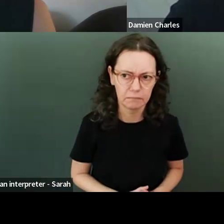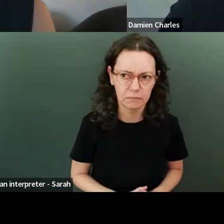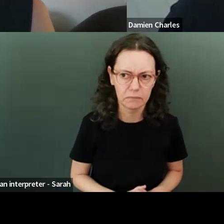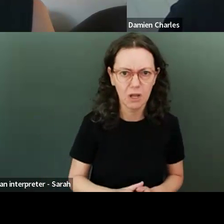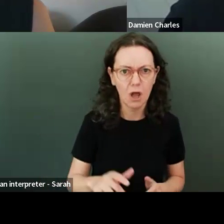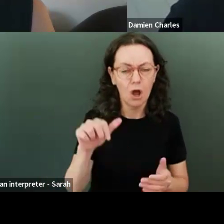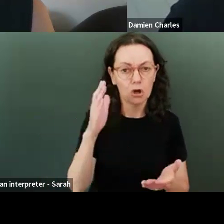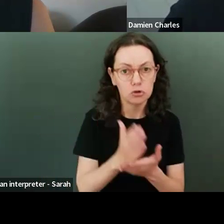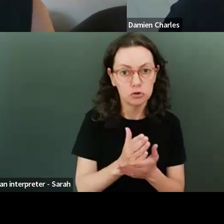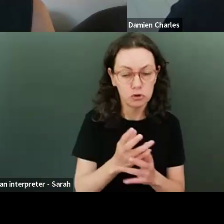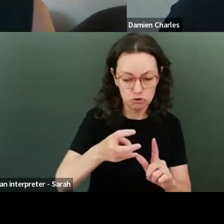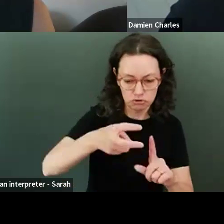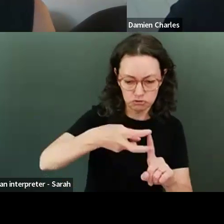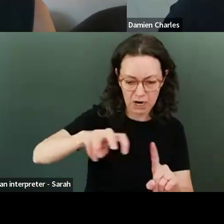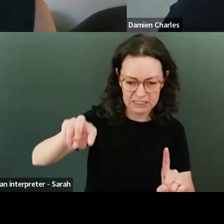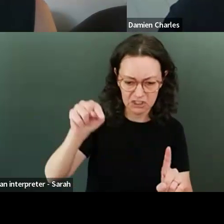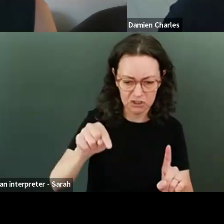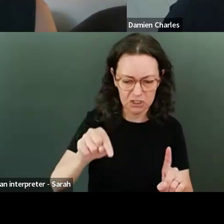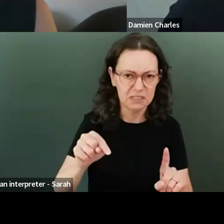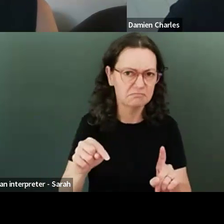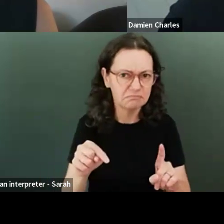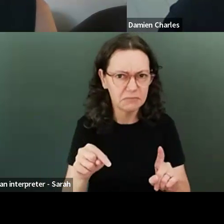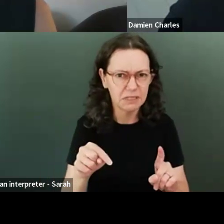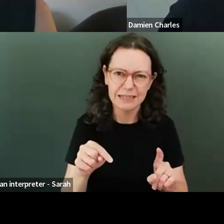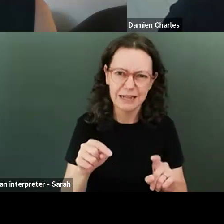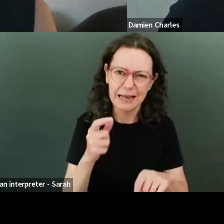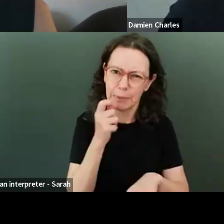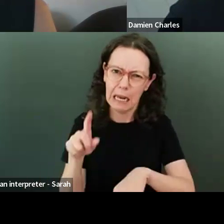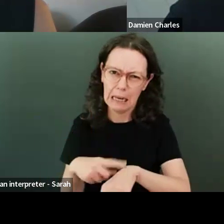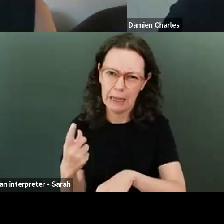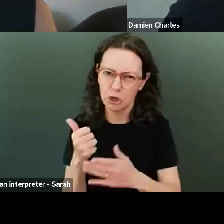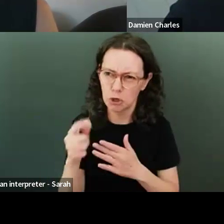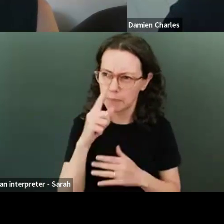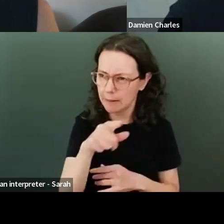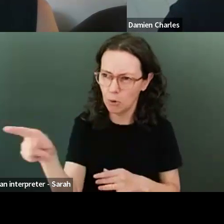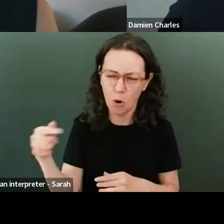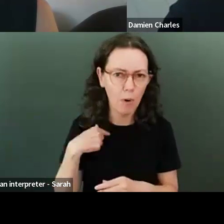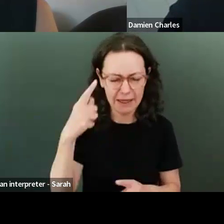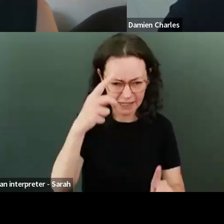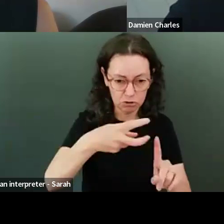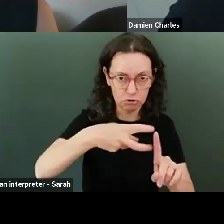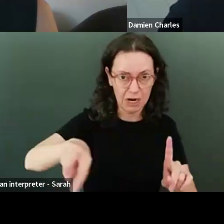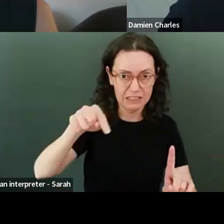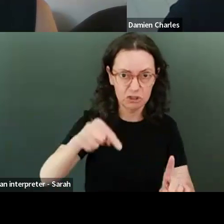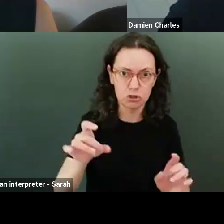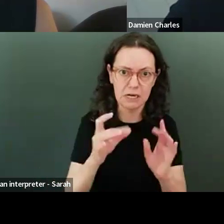school or even in the last half of the year of school we want it to start early